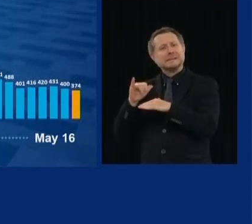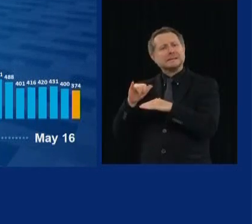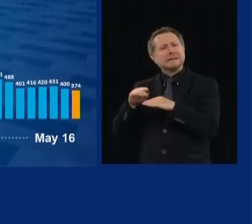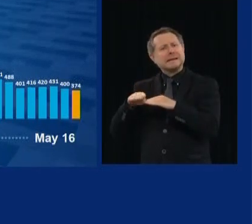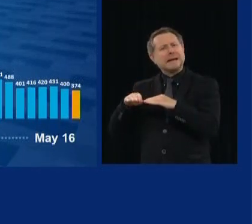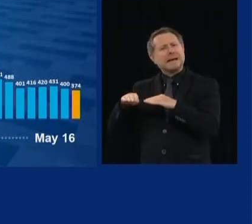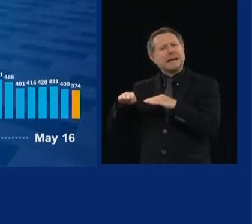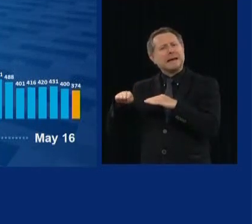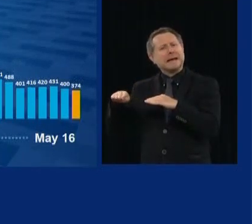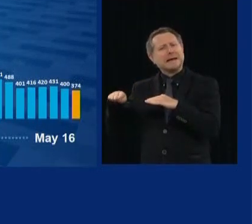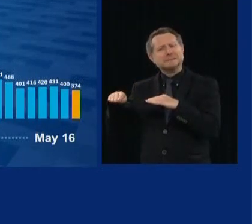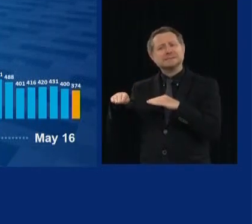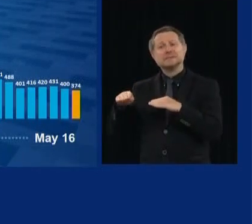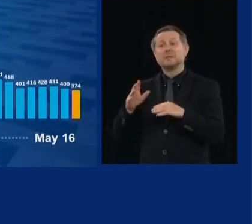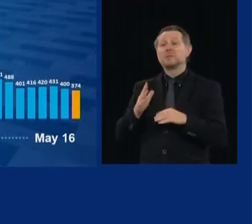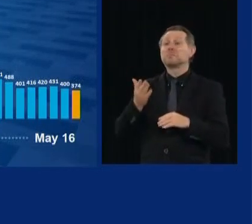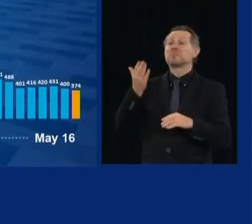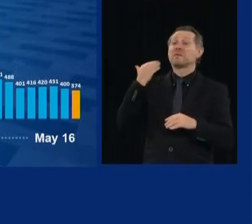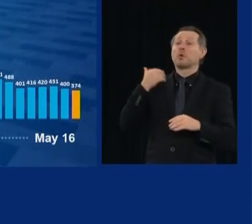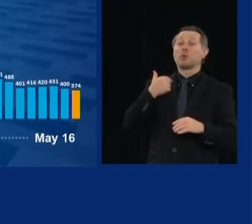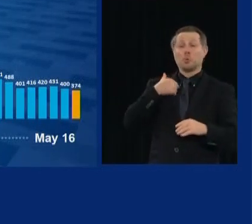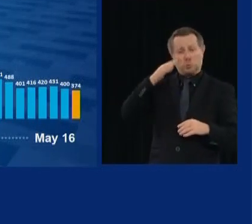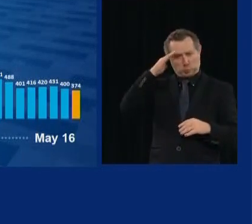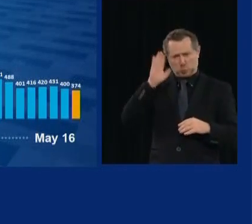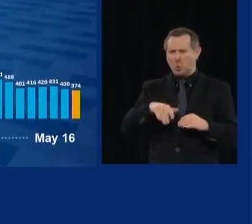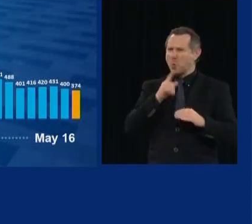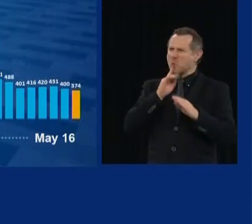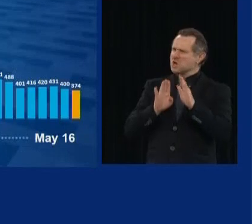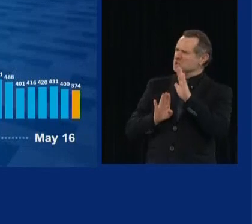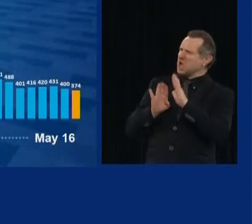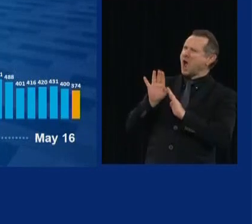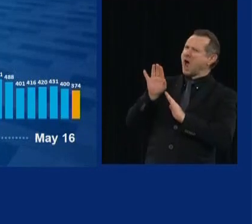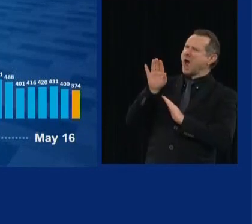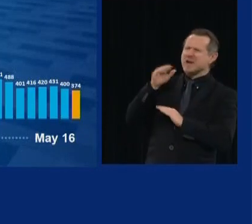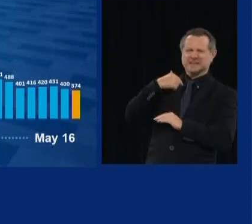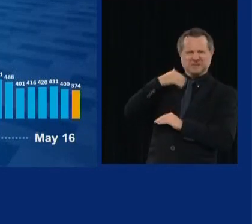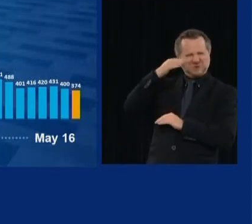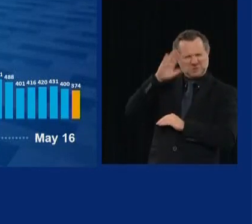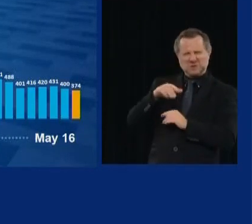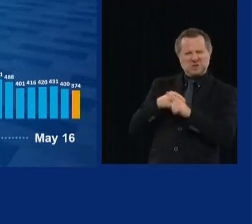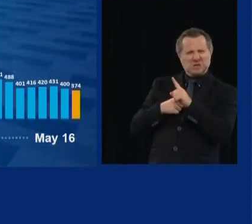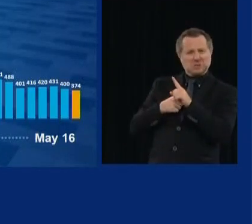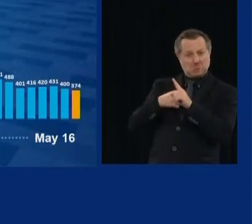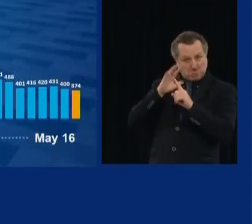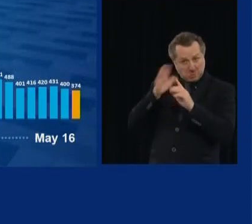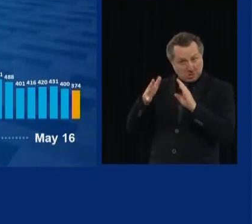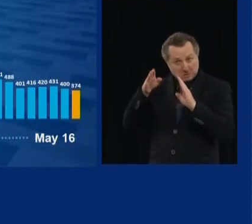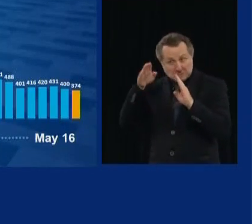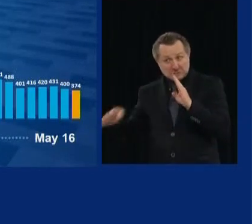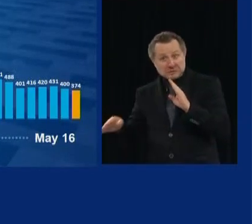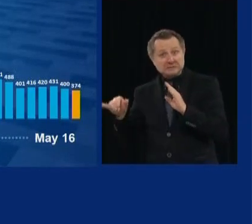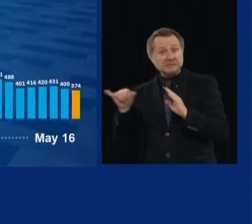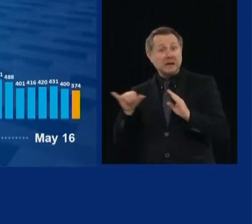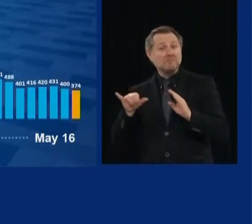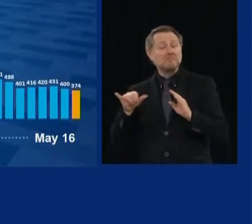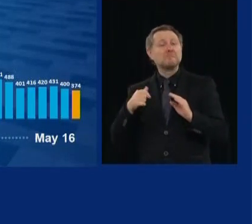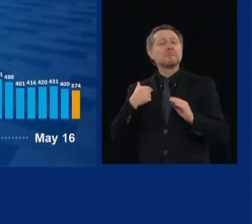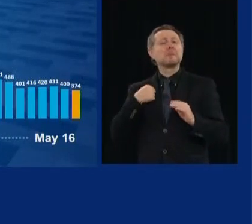HOW THE DECLINE HAS ACTUALLY BEEN RELATIVELY FLAT. REMEMBER WE ALWAYS TALKED ABOUT,